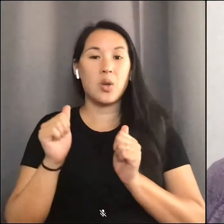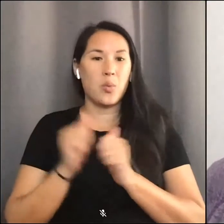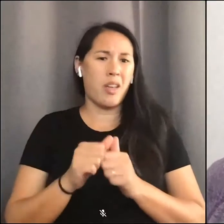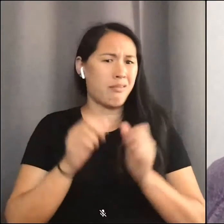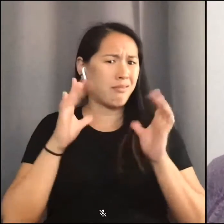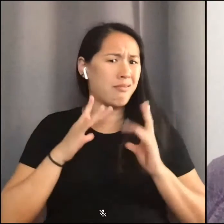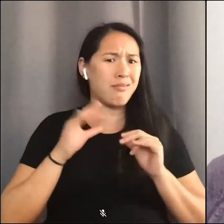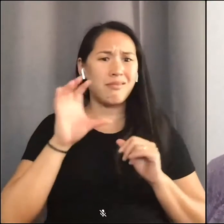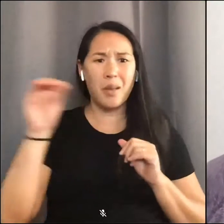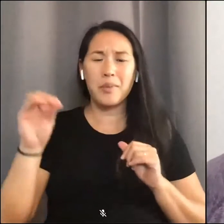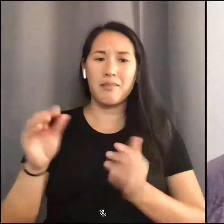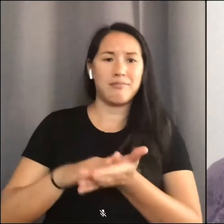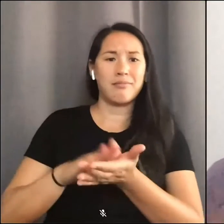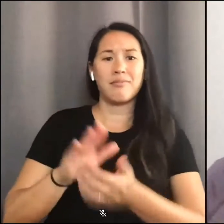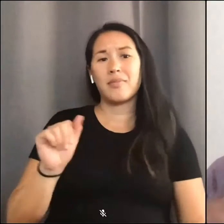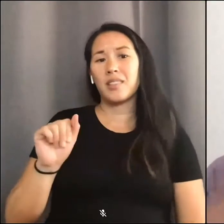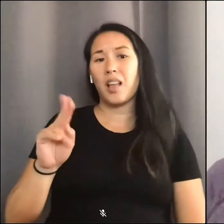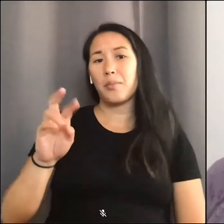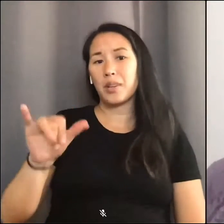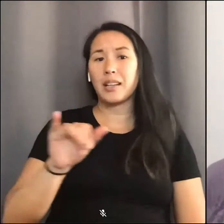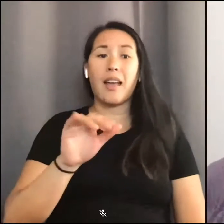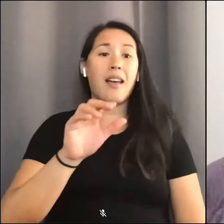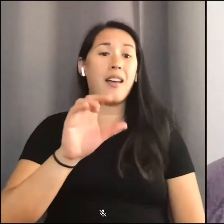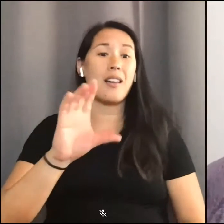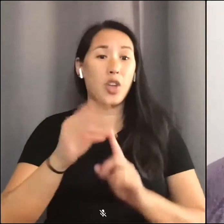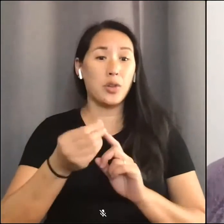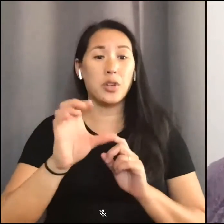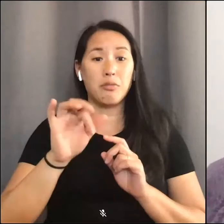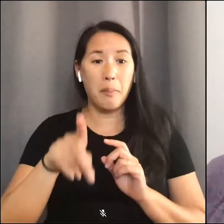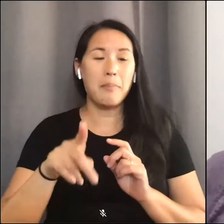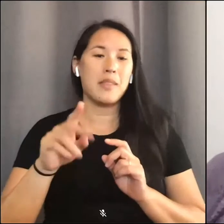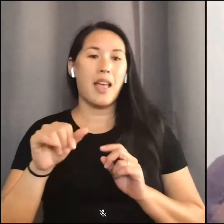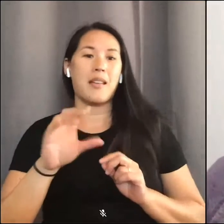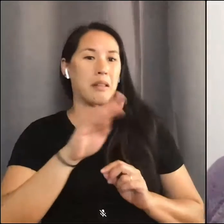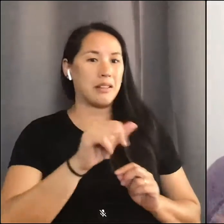shout out to aubry at culture amp and melinda for connecting but to be able to use my talent and my